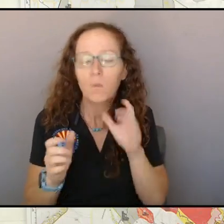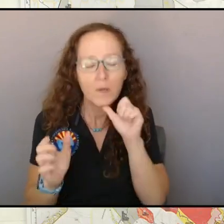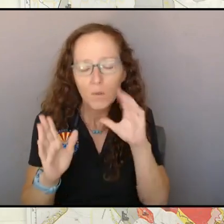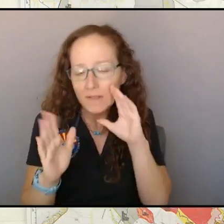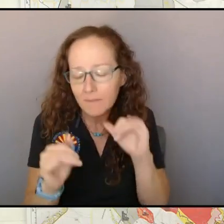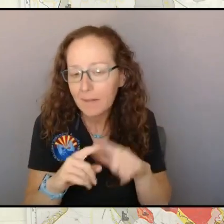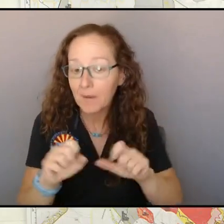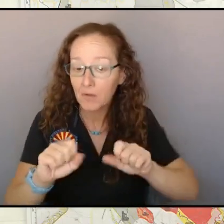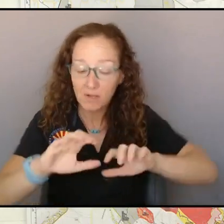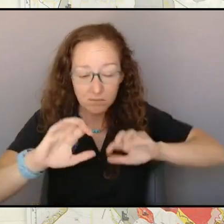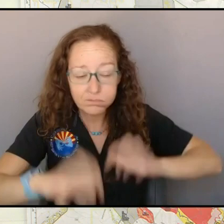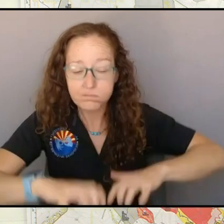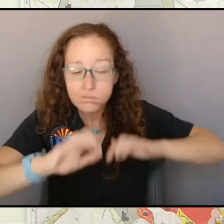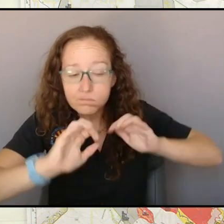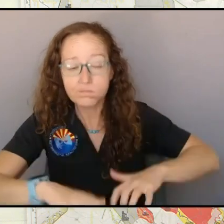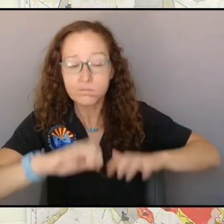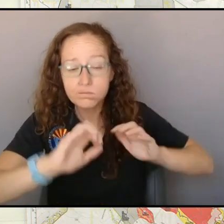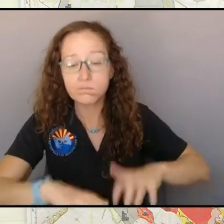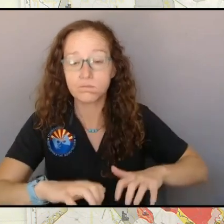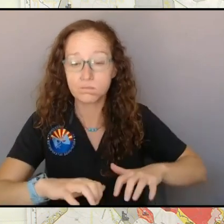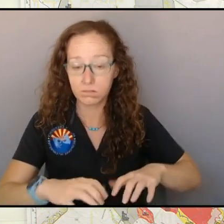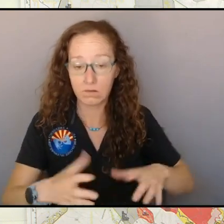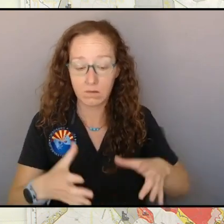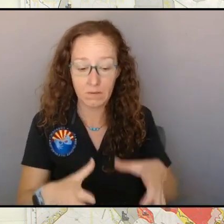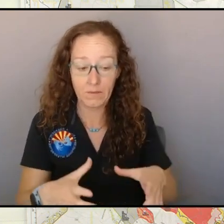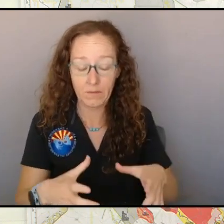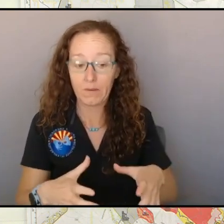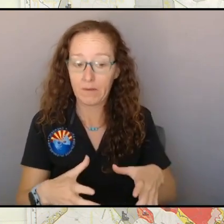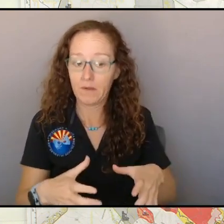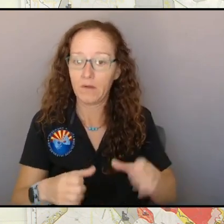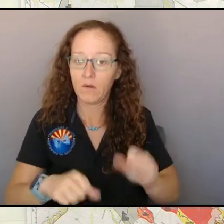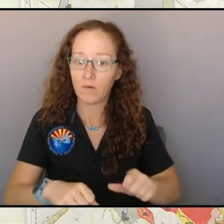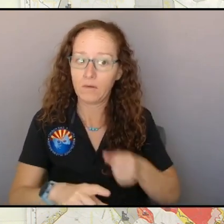for very local isolated flash flooding. So let's move over